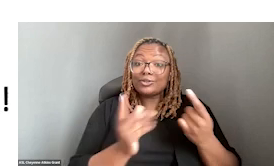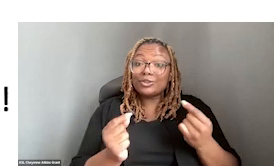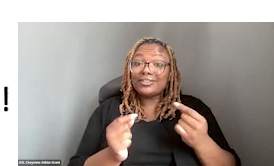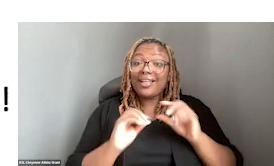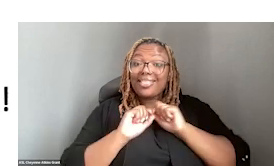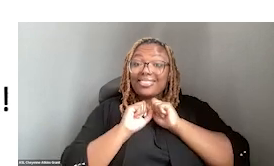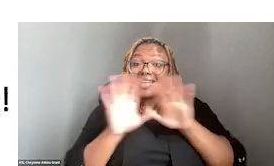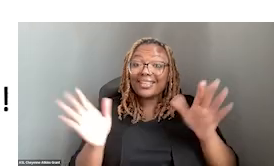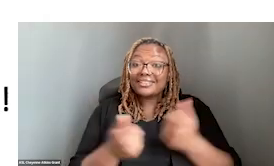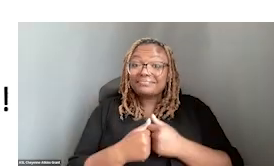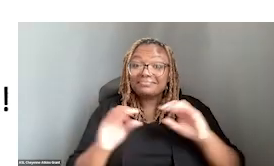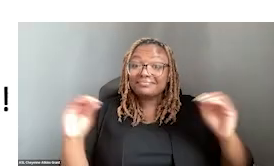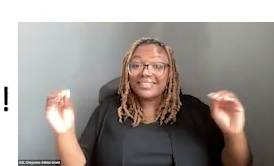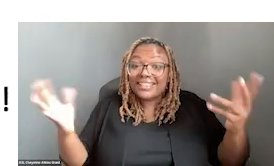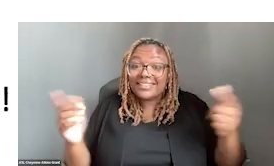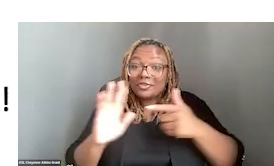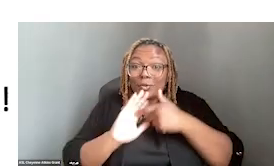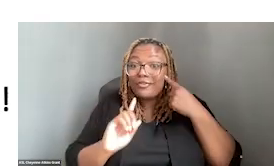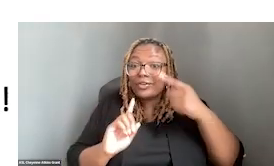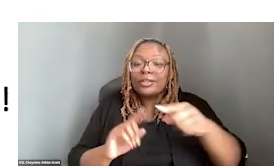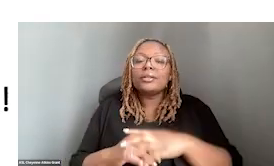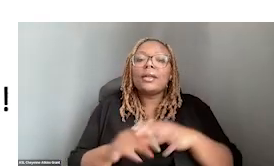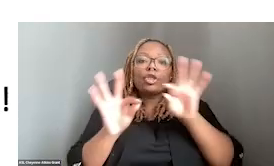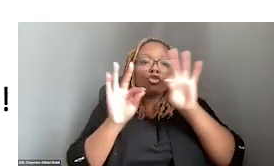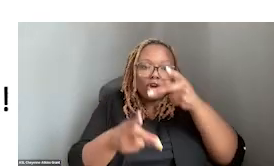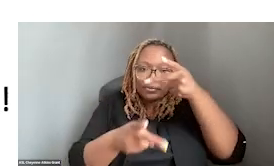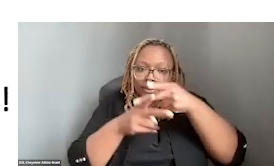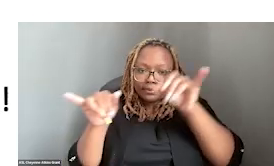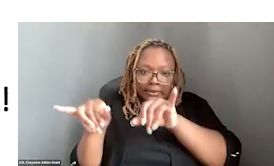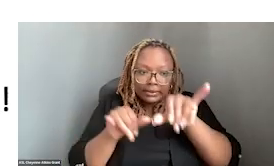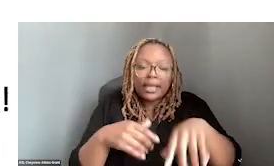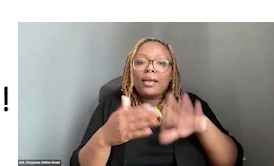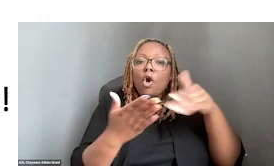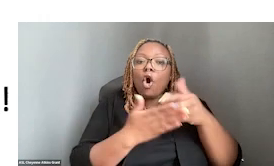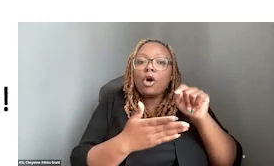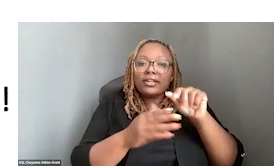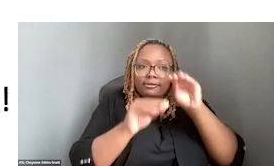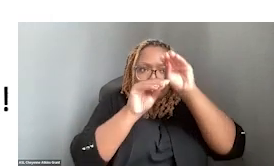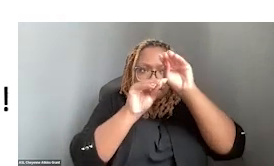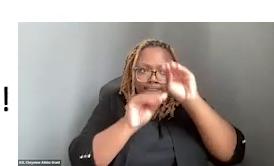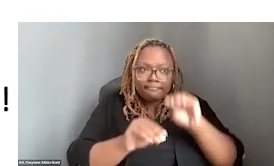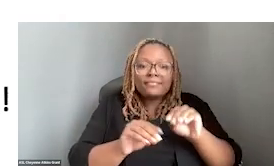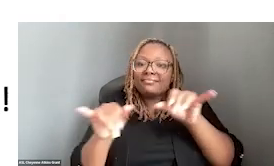You don't have to do anything at all. The form remains the same. All the data that you entered remains the same.